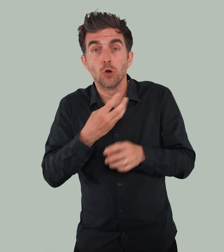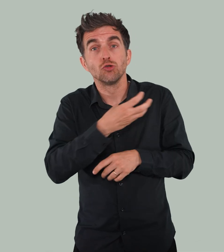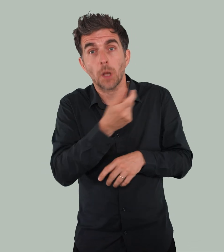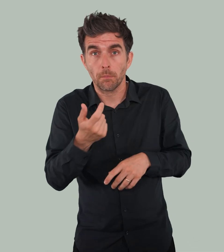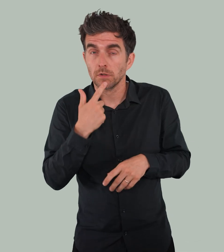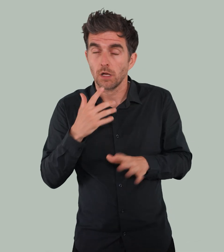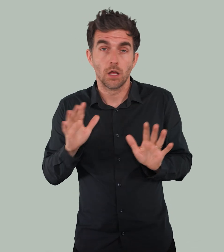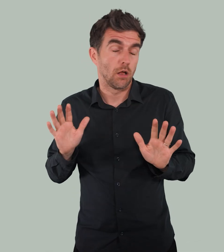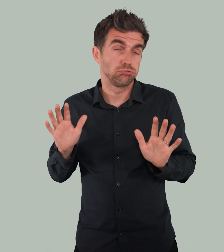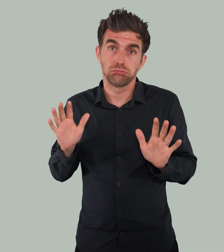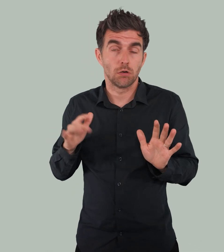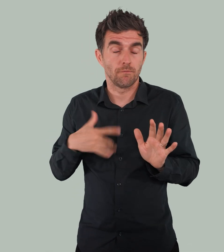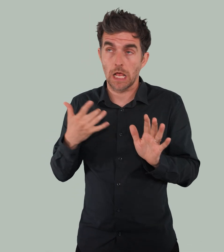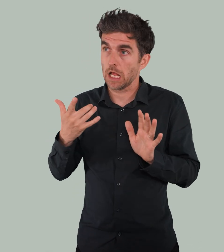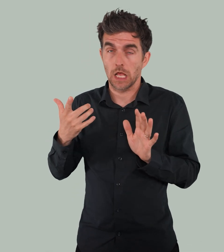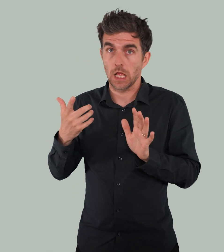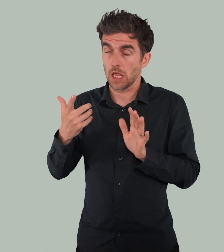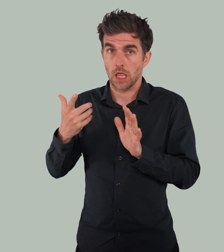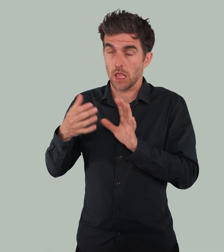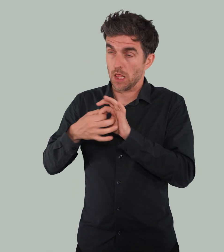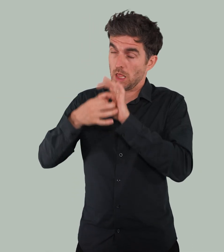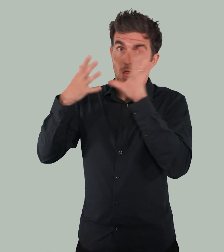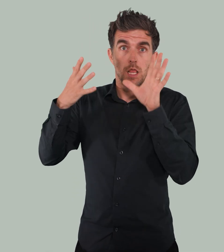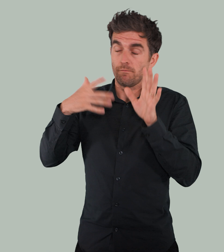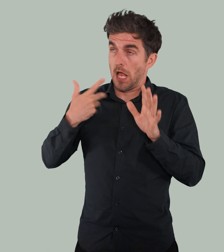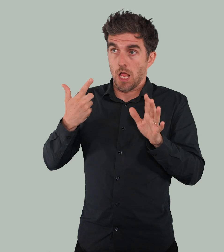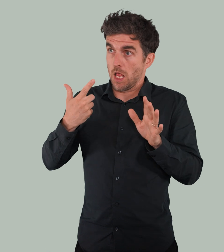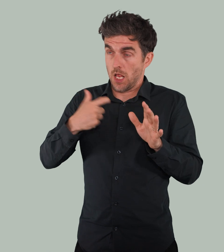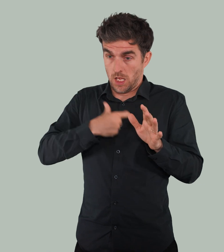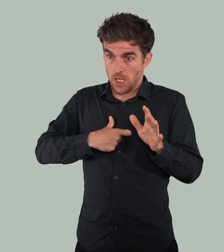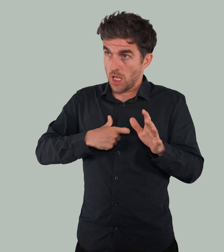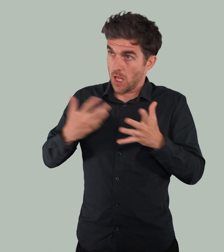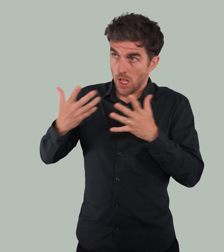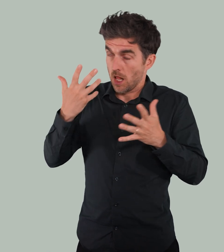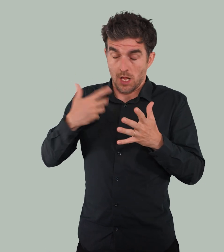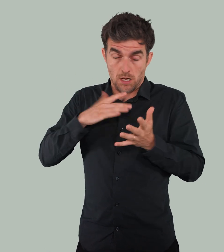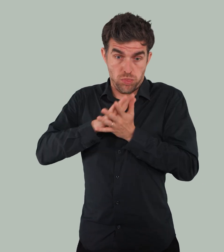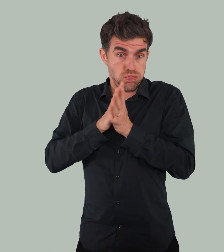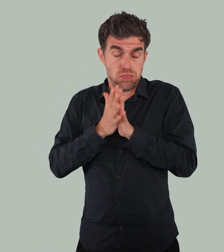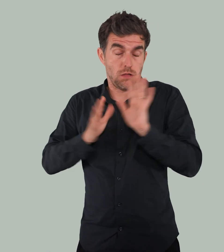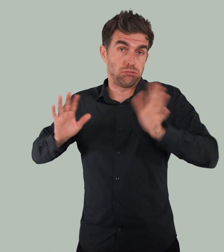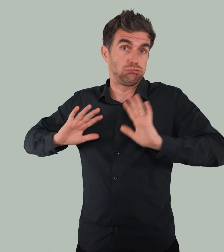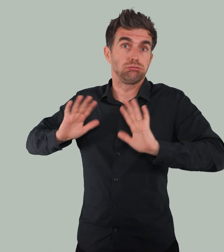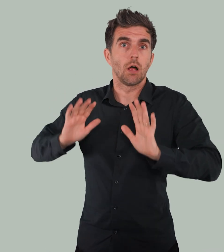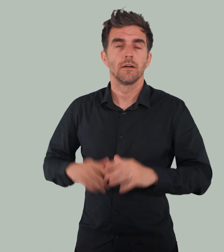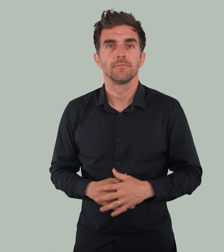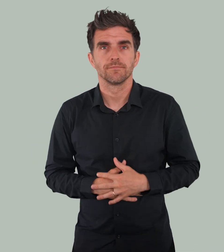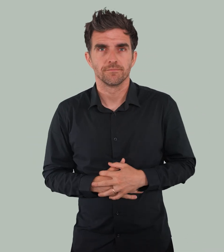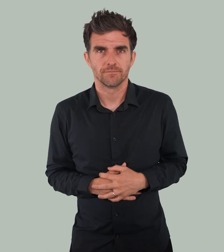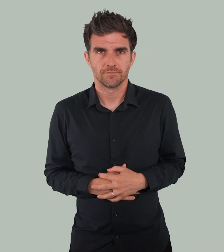with some respondents experiencing it as impersonal and often dehumanising.